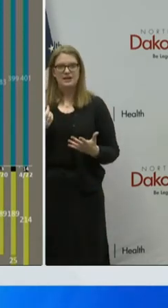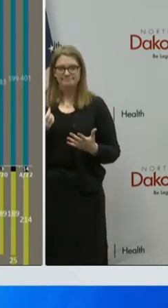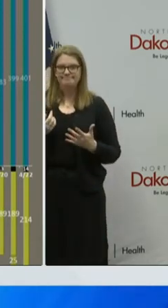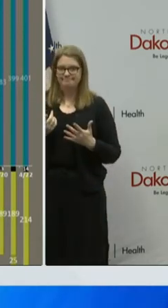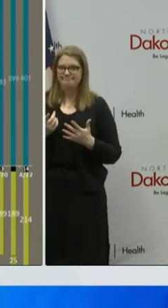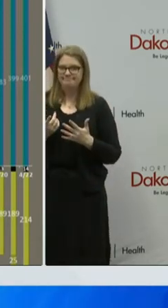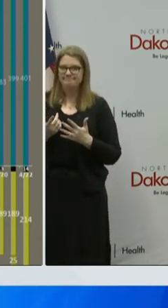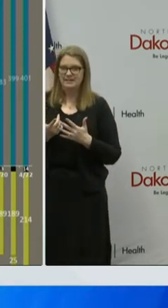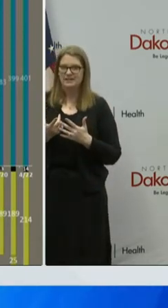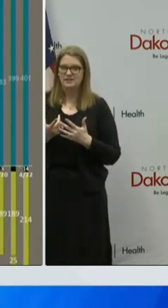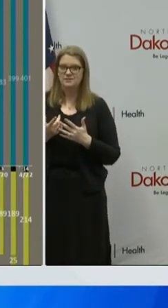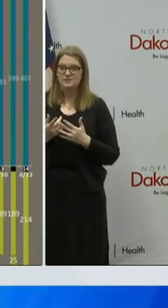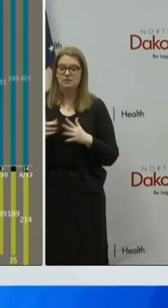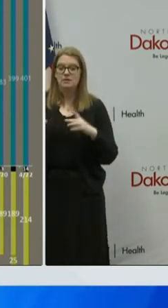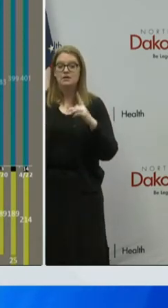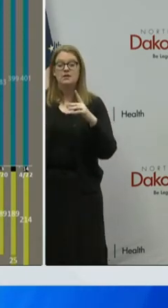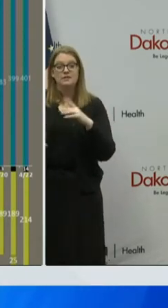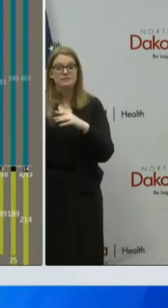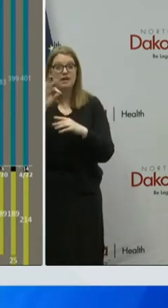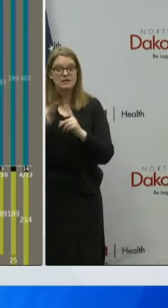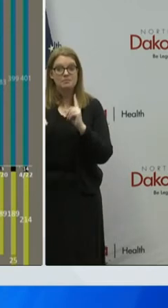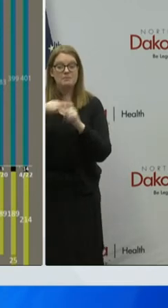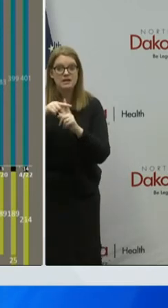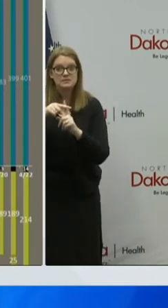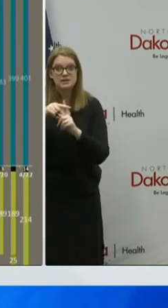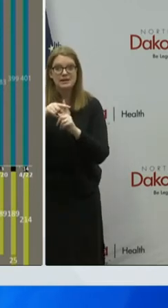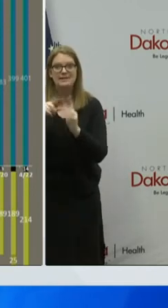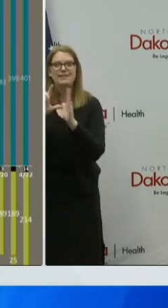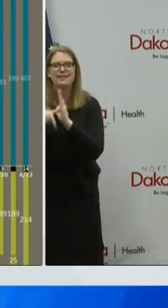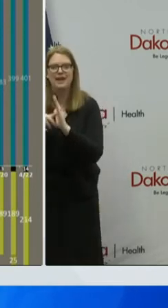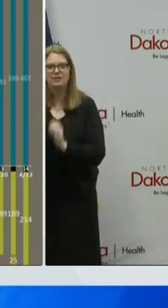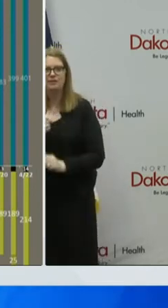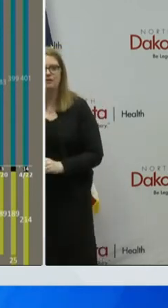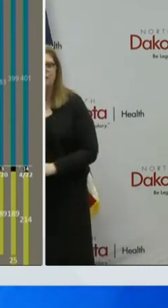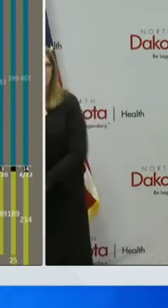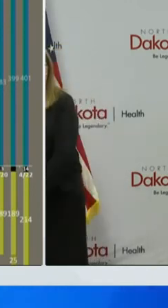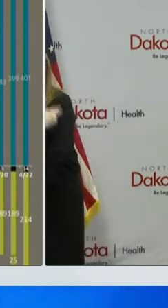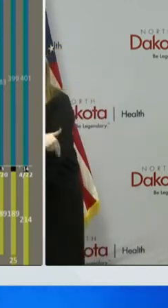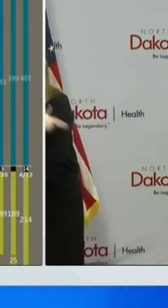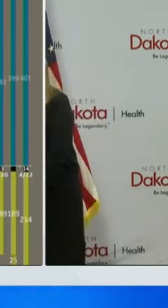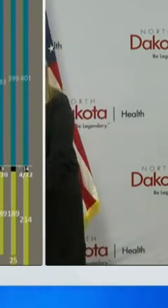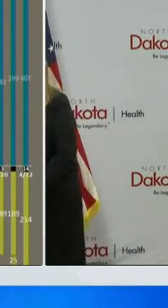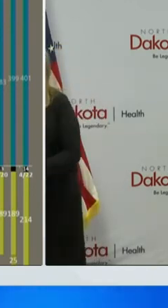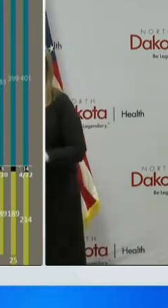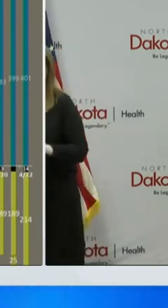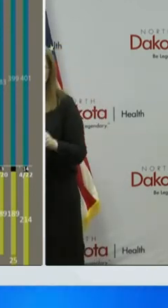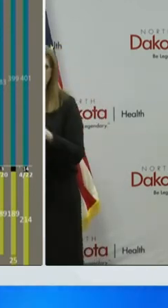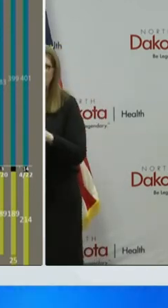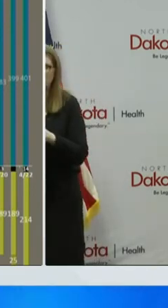A WEEK AGO. AND HOSPITALIZATIONS TRAIL THE IDENTIFICATIONS OF POSITIVES.